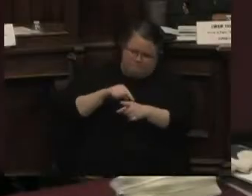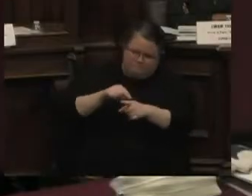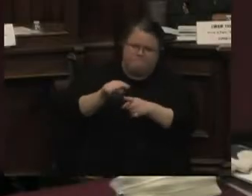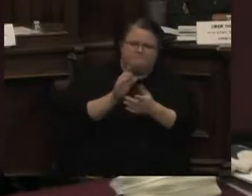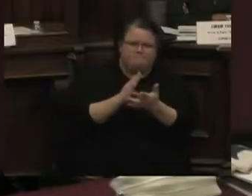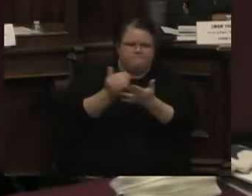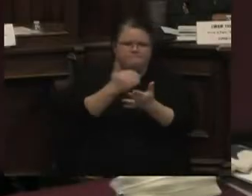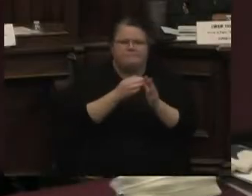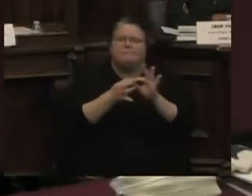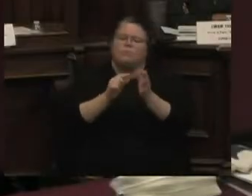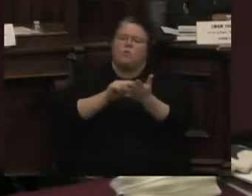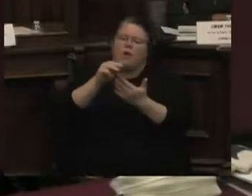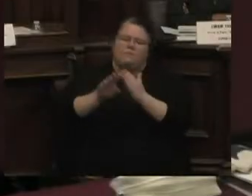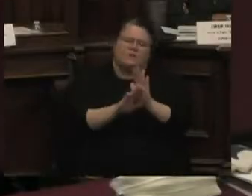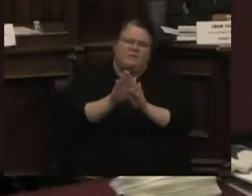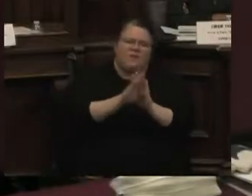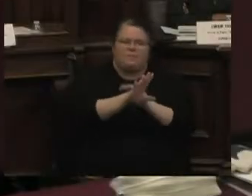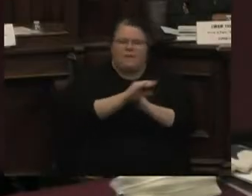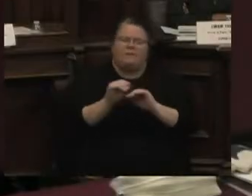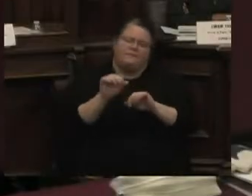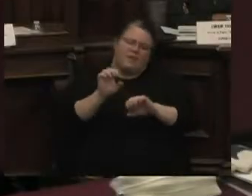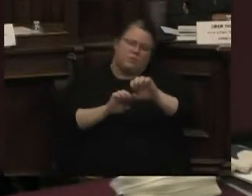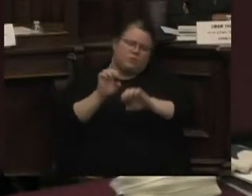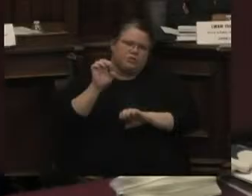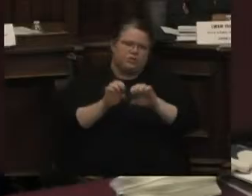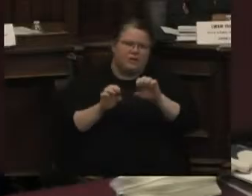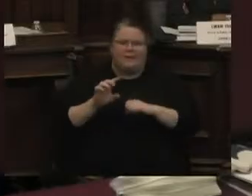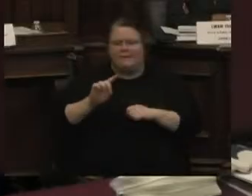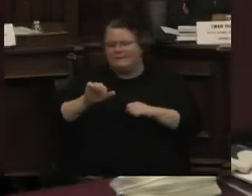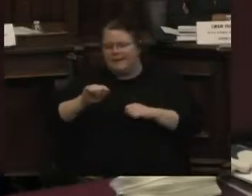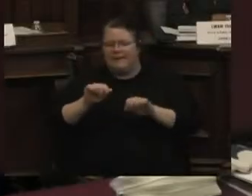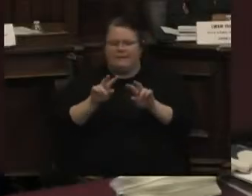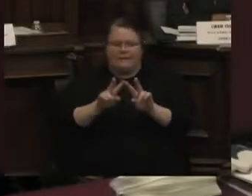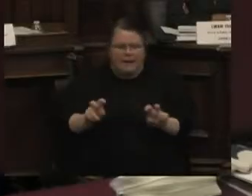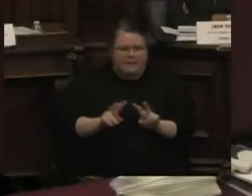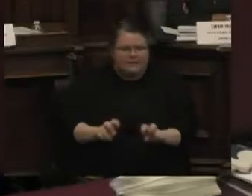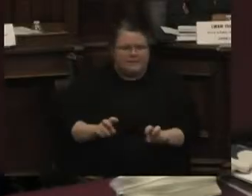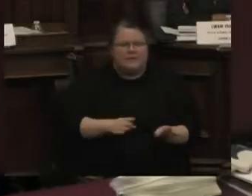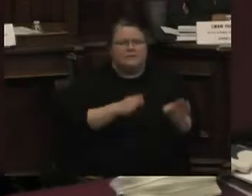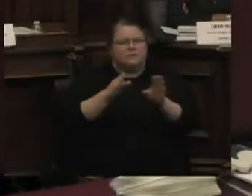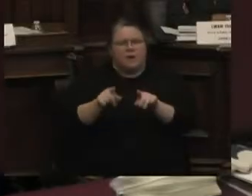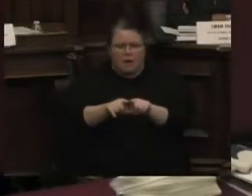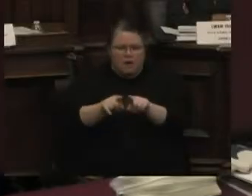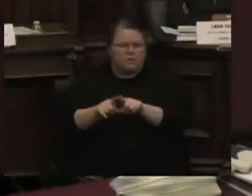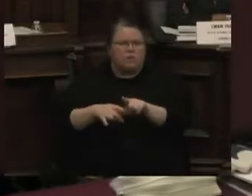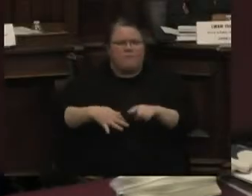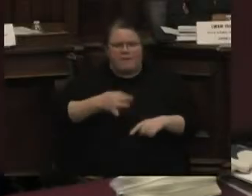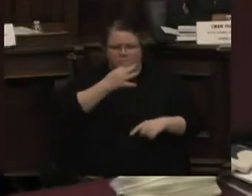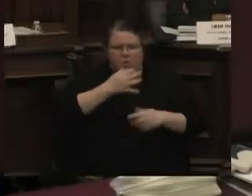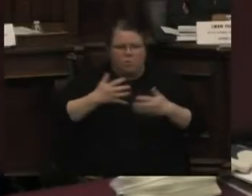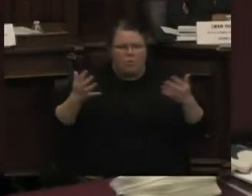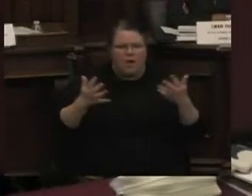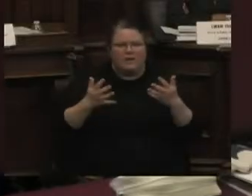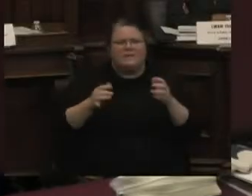others, professionally, I come with expertise around program